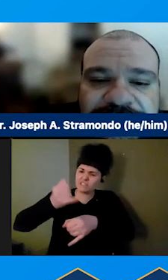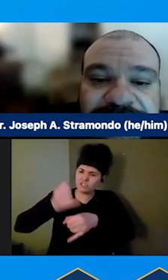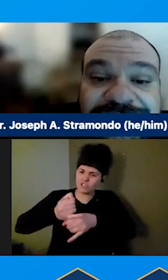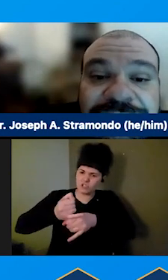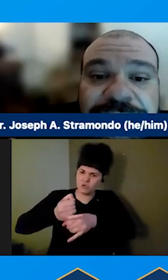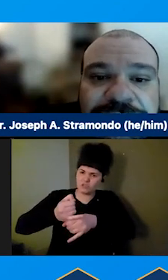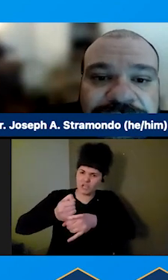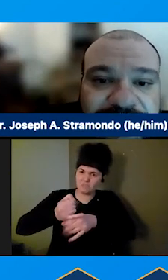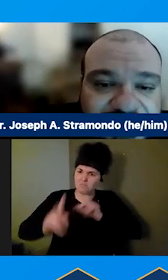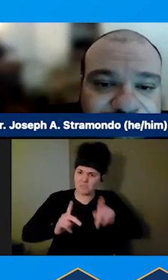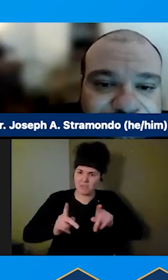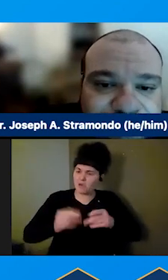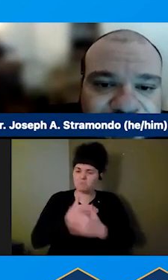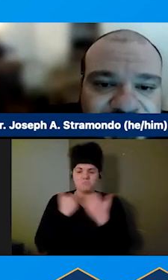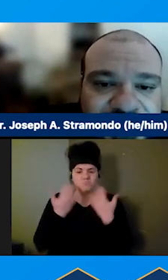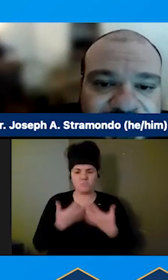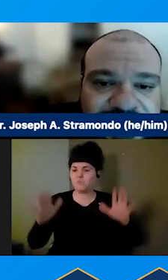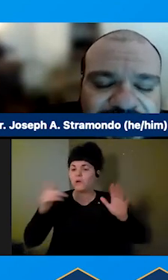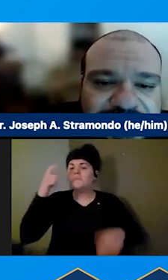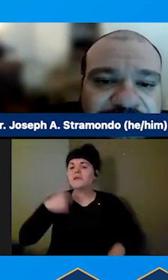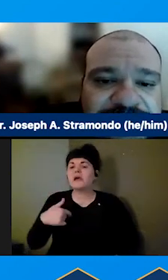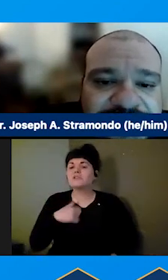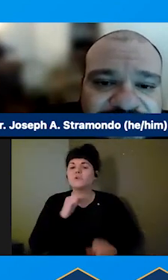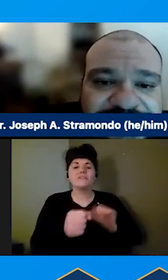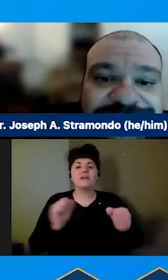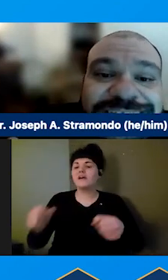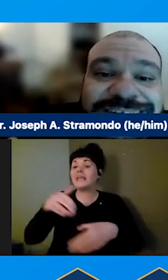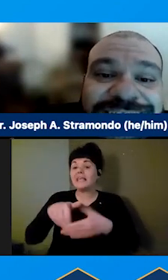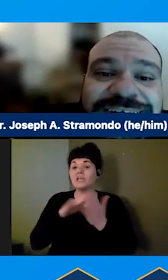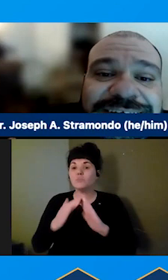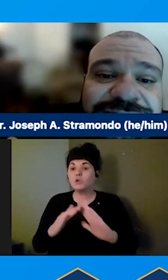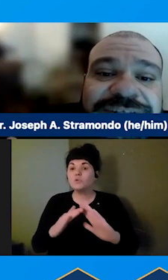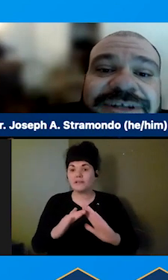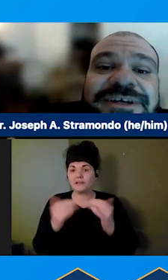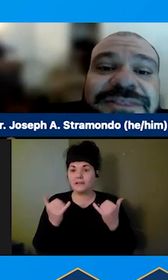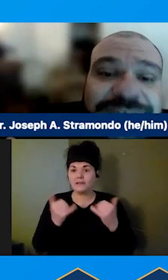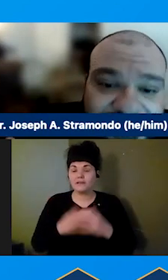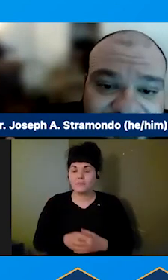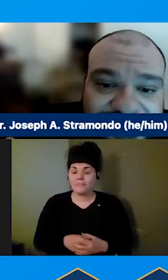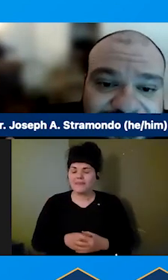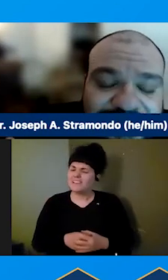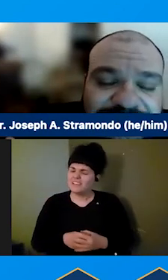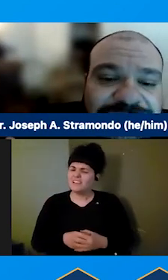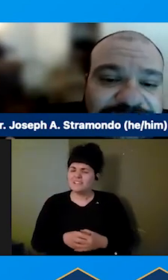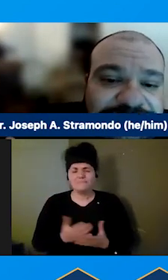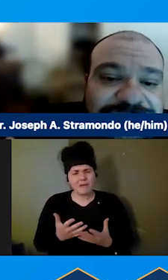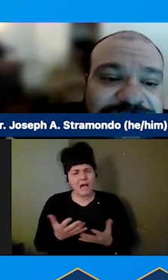Right. They'll be in the community. Okay. I want to suggest that not even this is